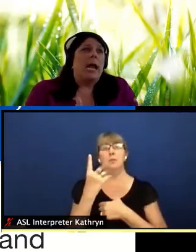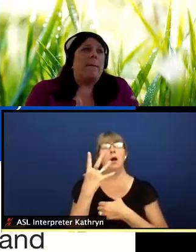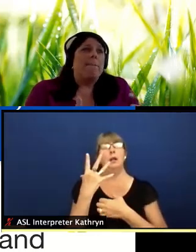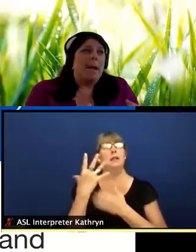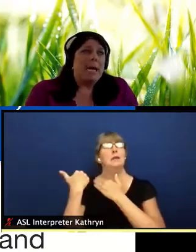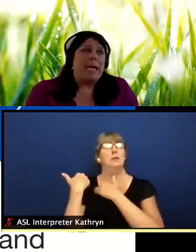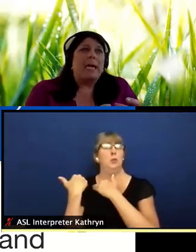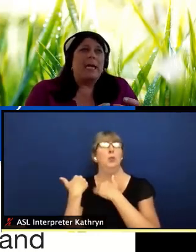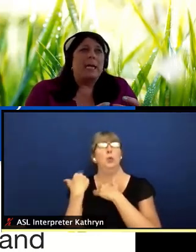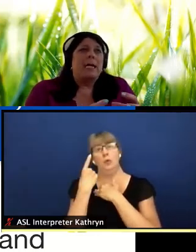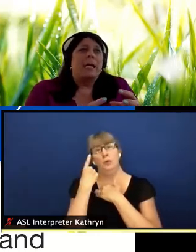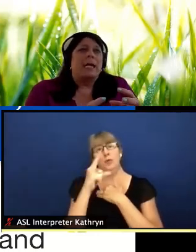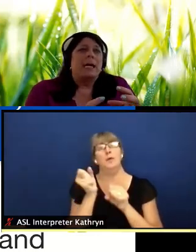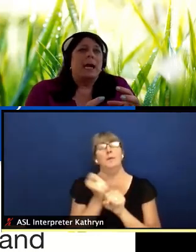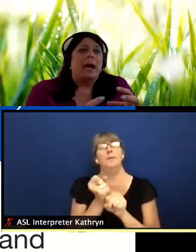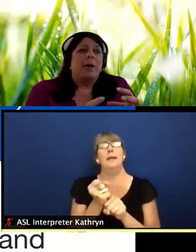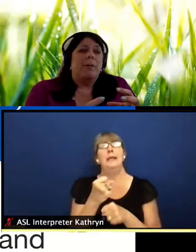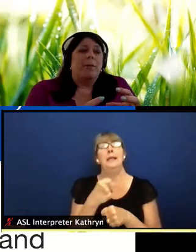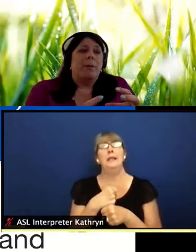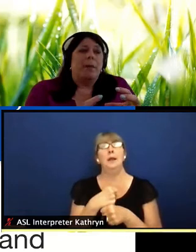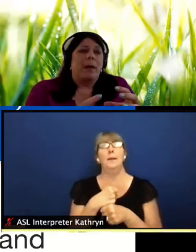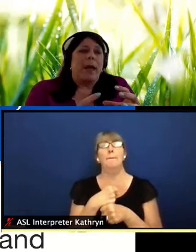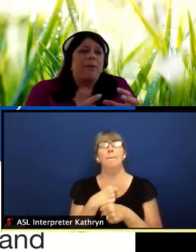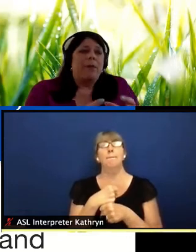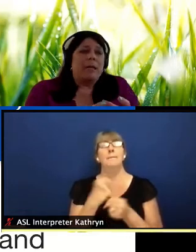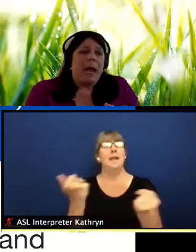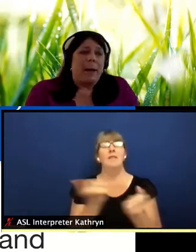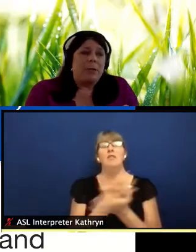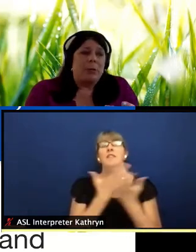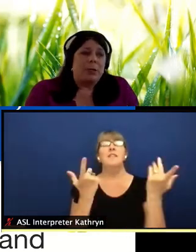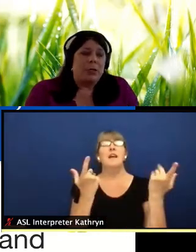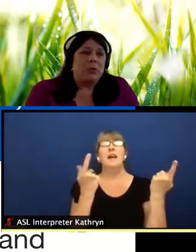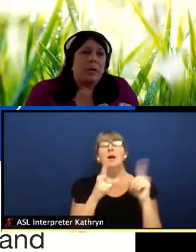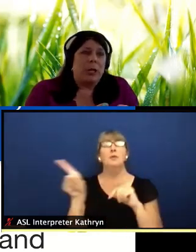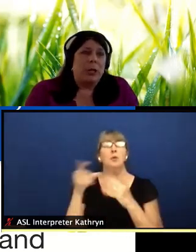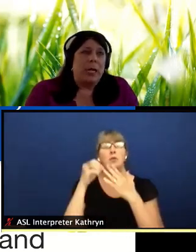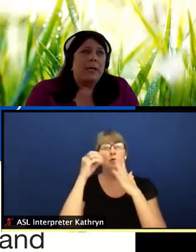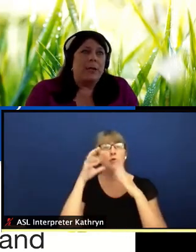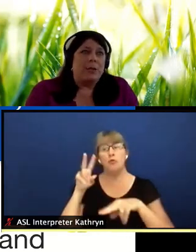and making everything that happens with the student and looking at their